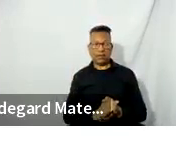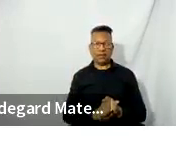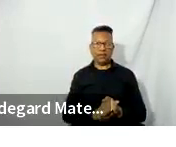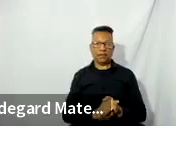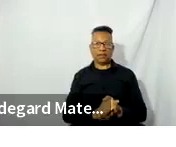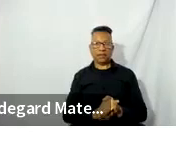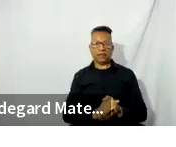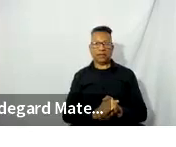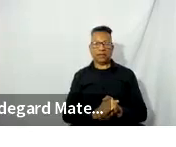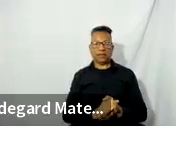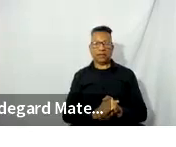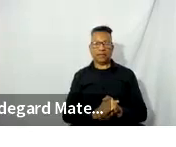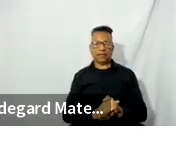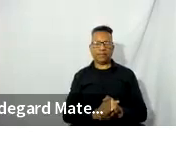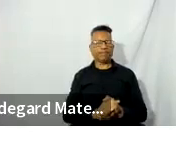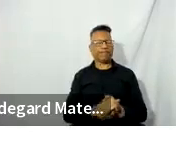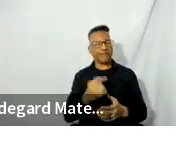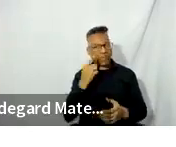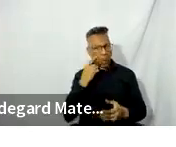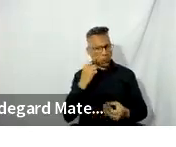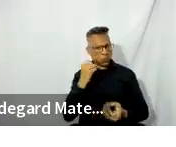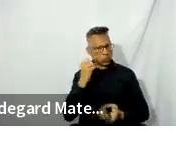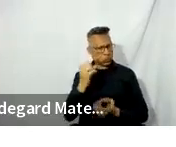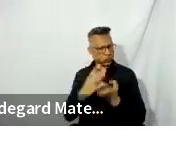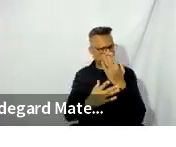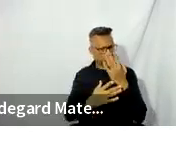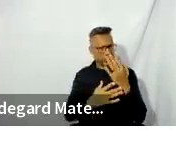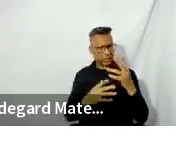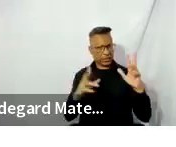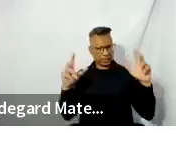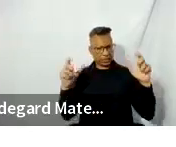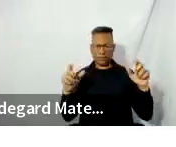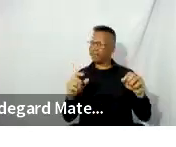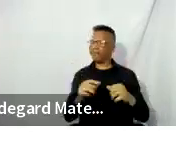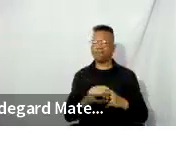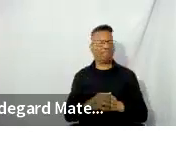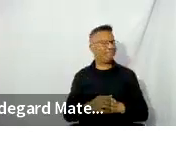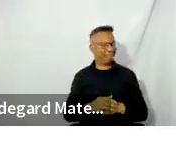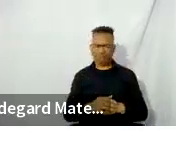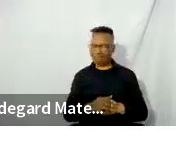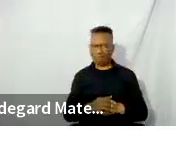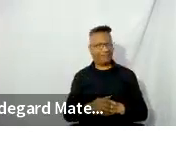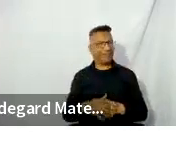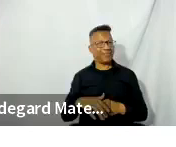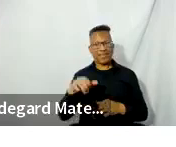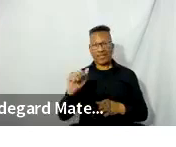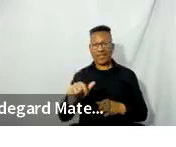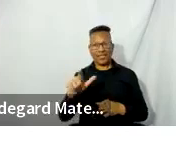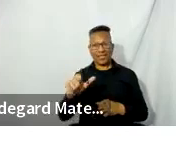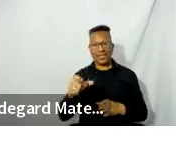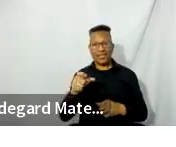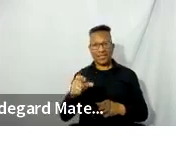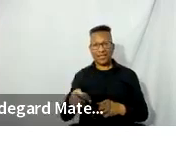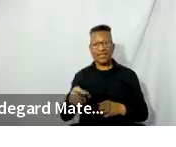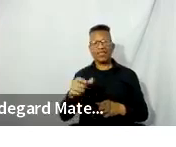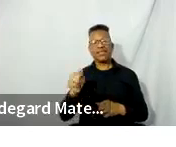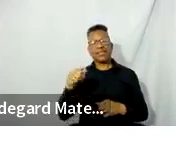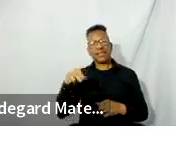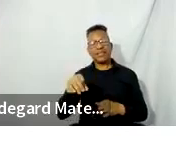made up up. It's it's this is ludia ludia one of the Co-creator e co-creators of the cultural historical theory theory.